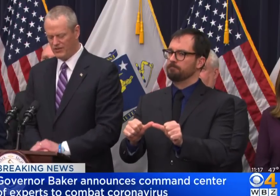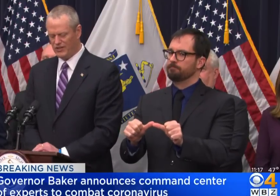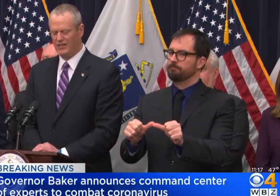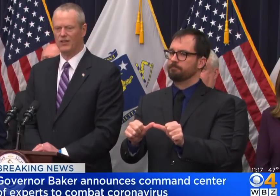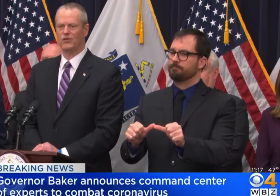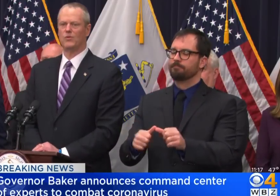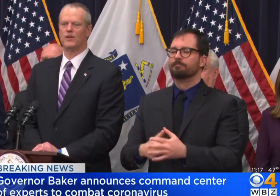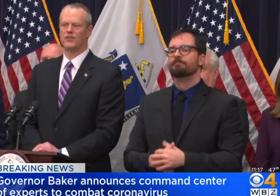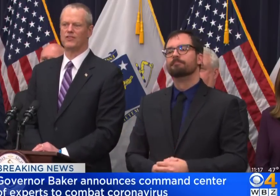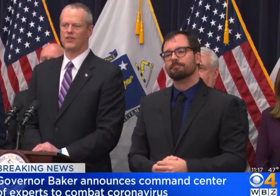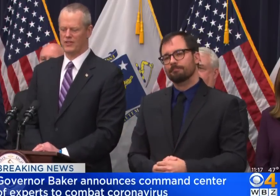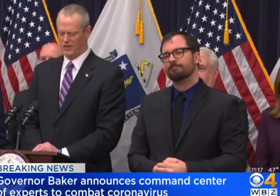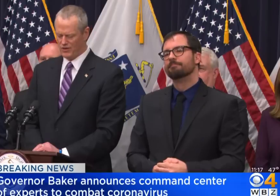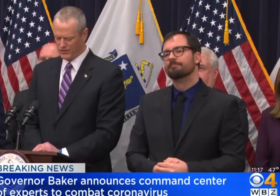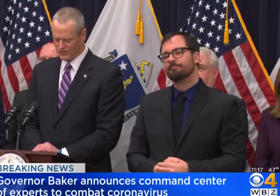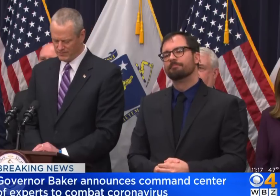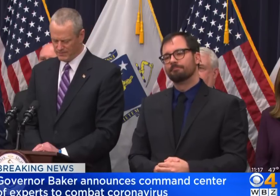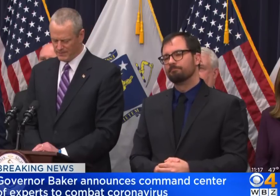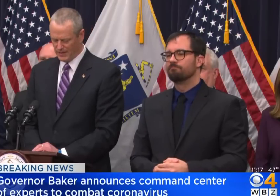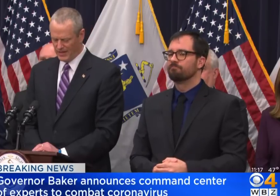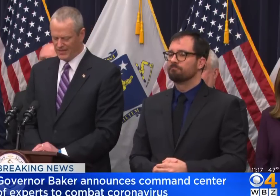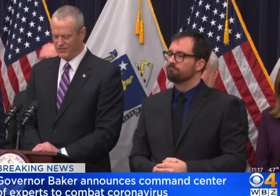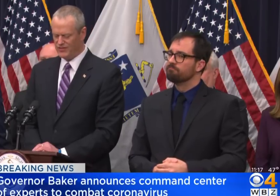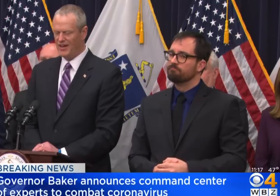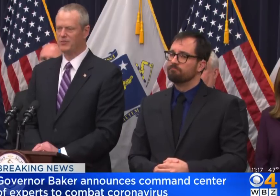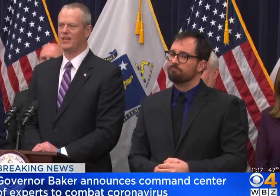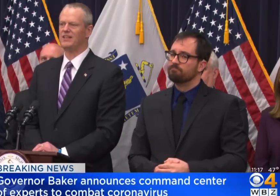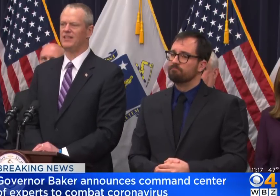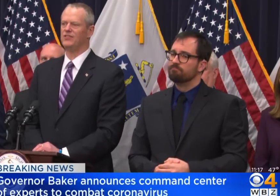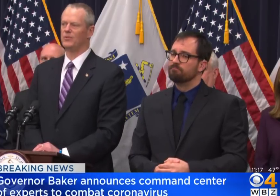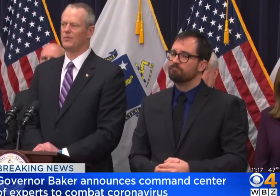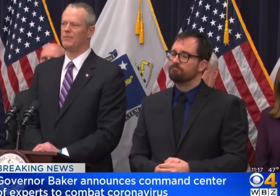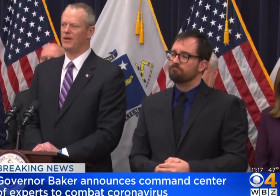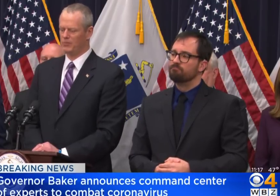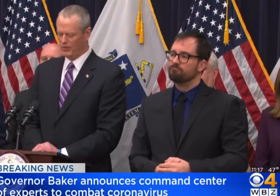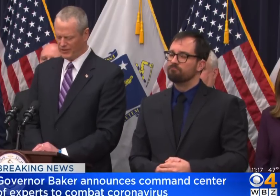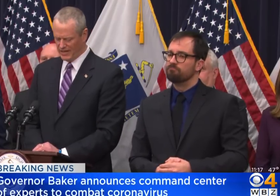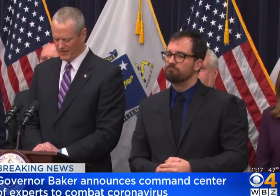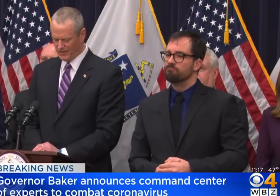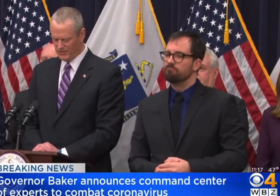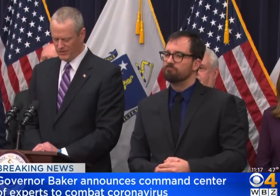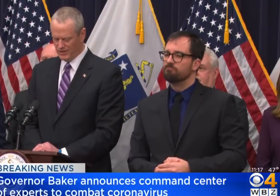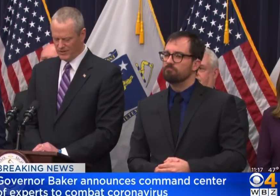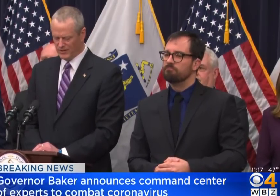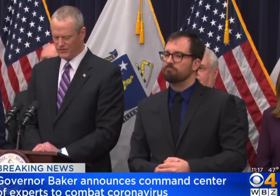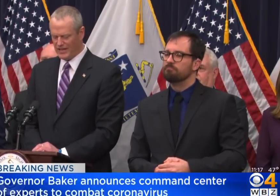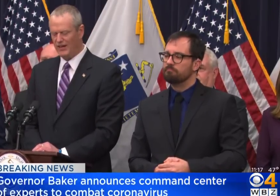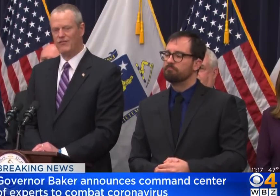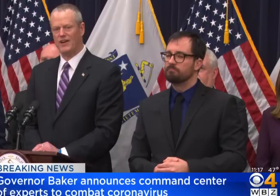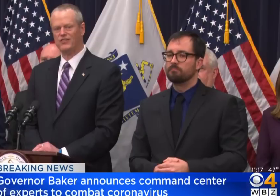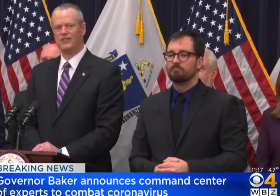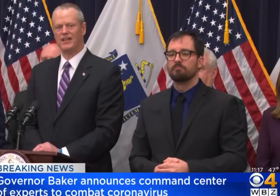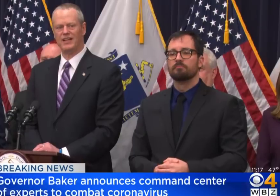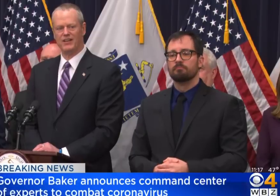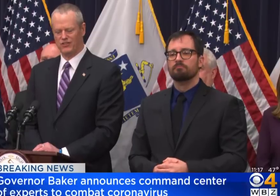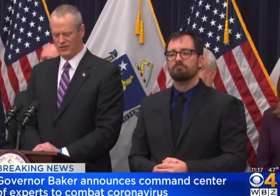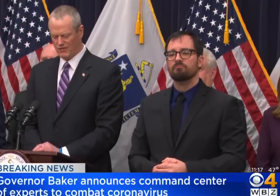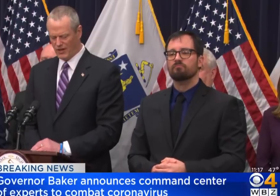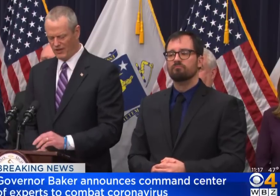WHO RELY ON US EVERY SINGLE DAY. I KNOW I SPOKE FOR THE CABINET